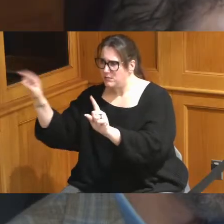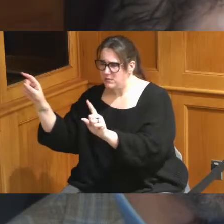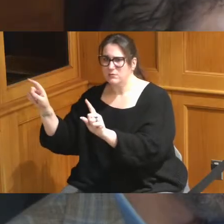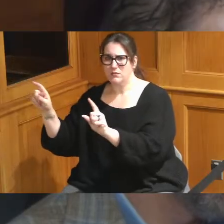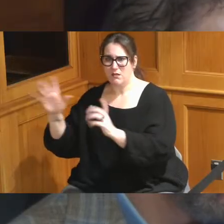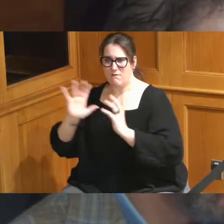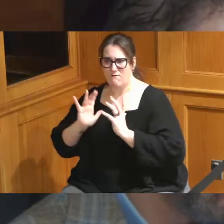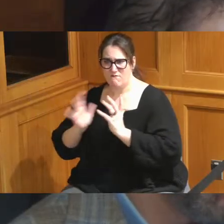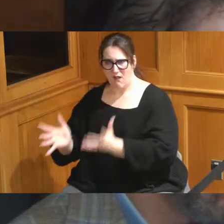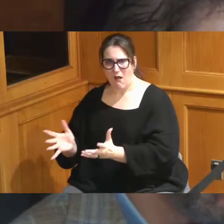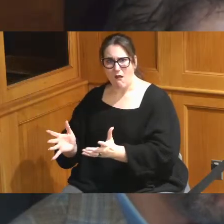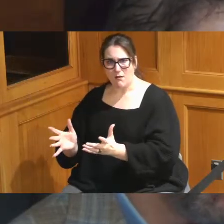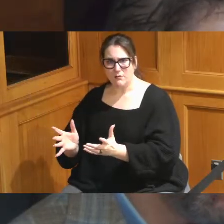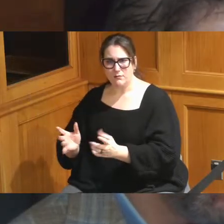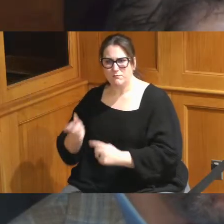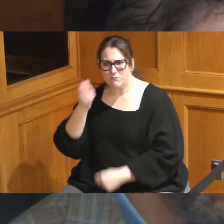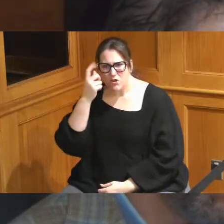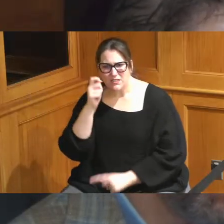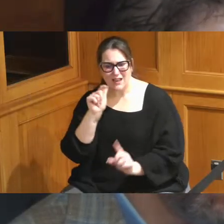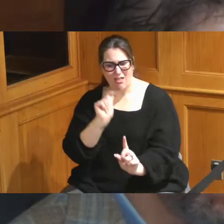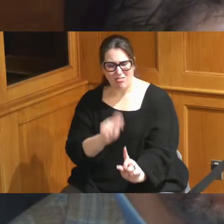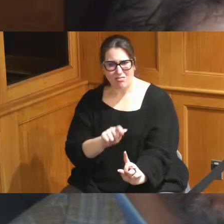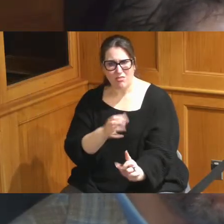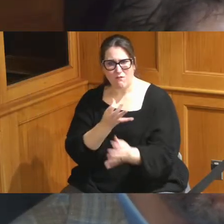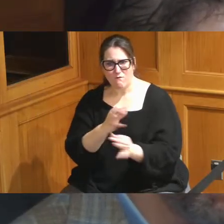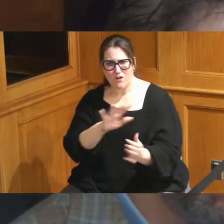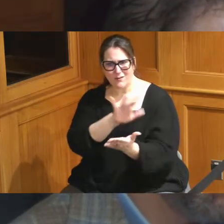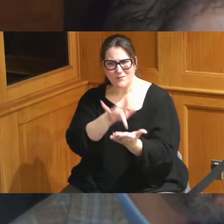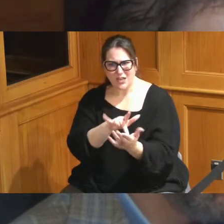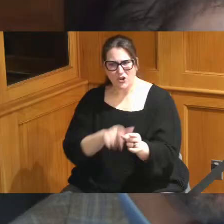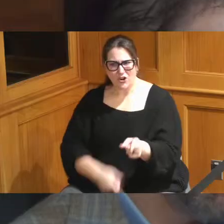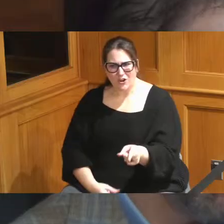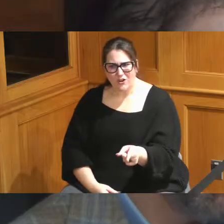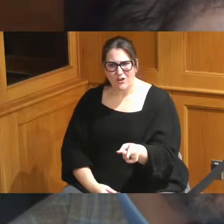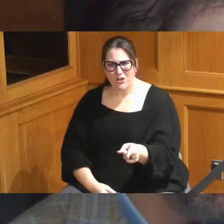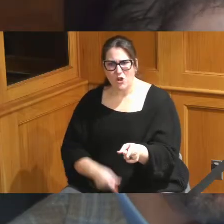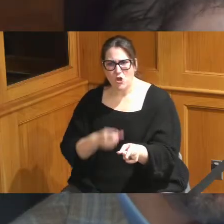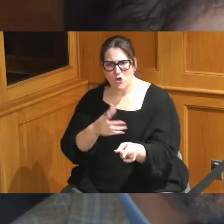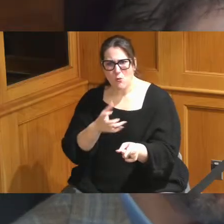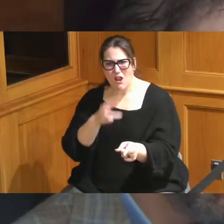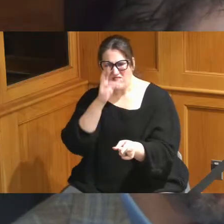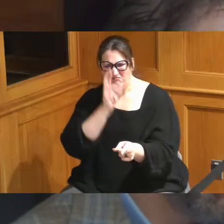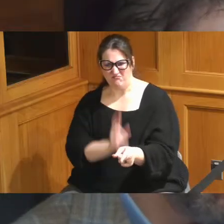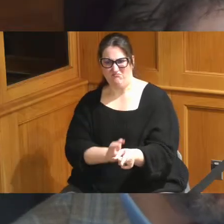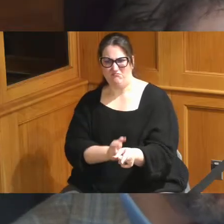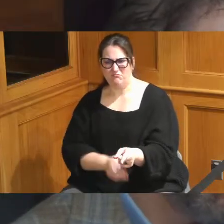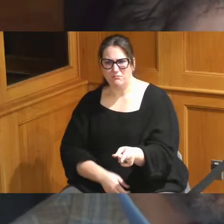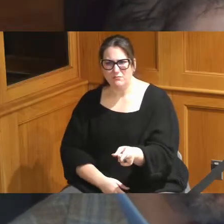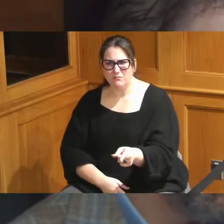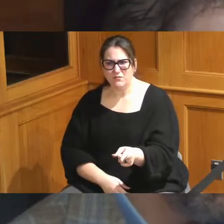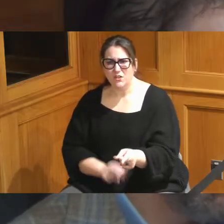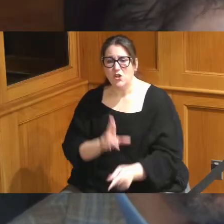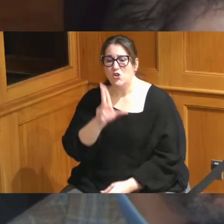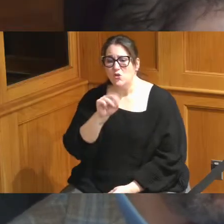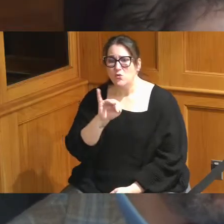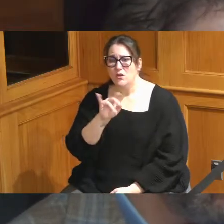alone except the Freedom Center and is owned now by the Union Terminal Museum Center, which the